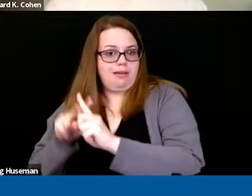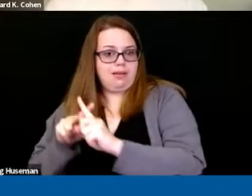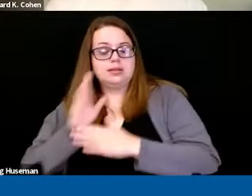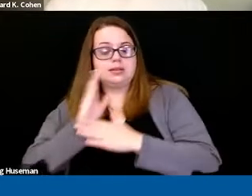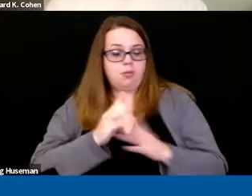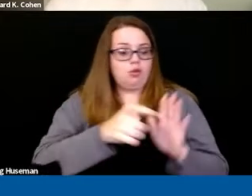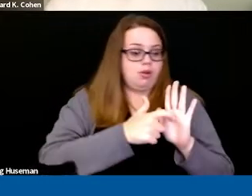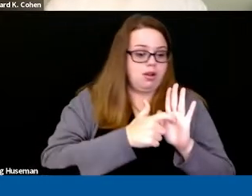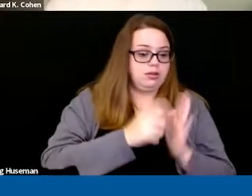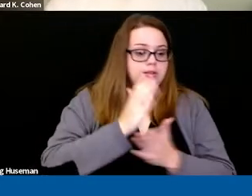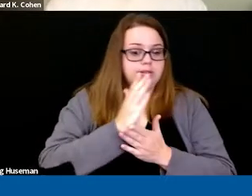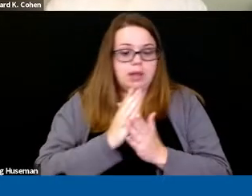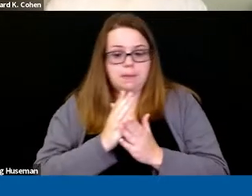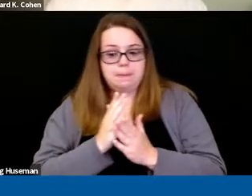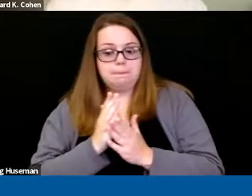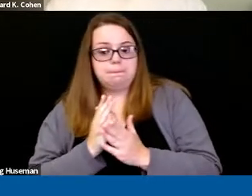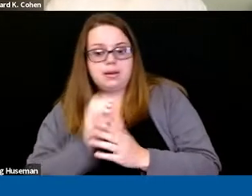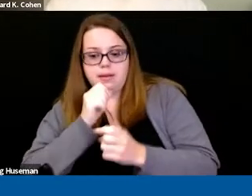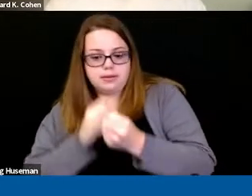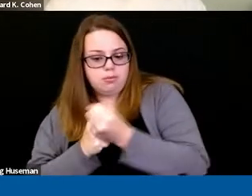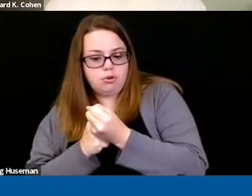and some states and properties are not supported or allowed on other roles.